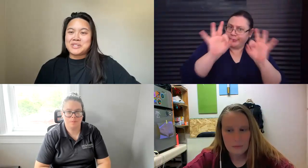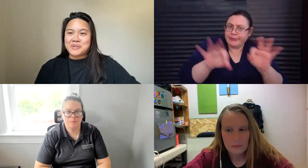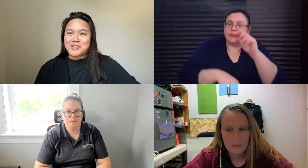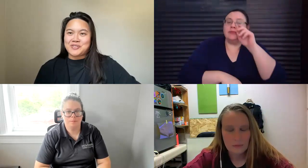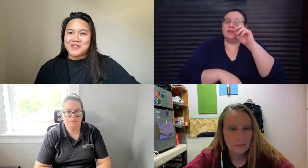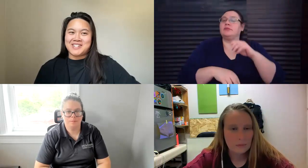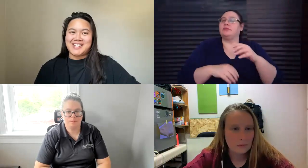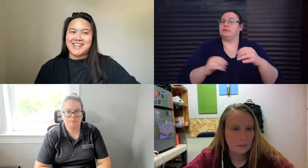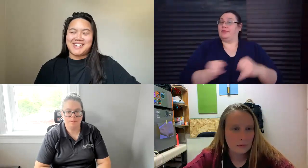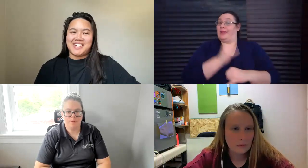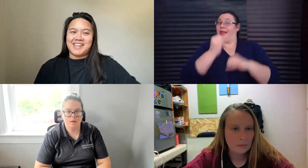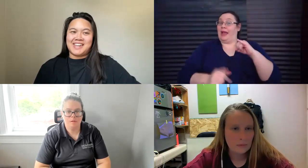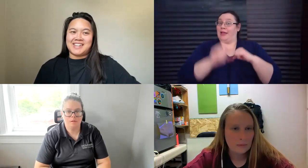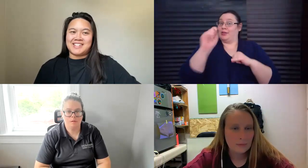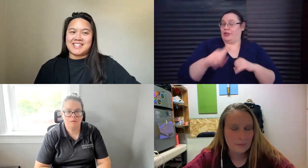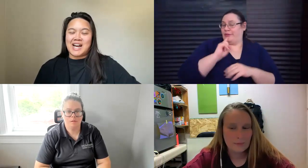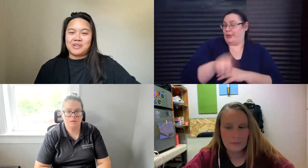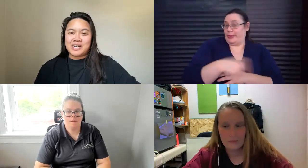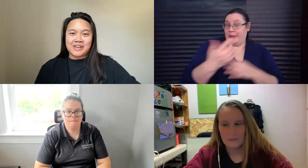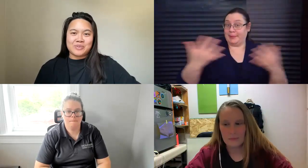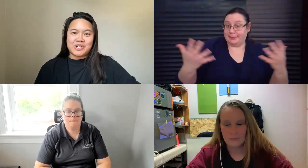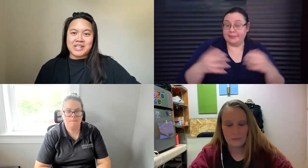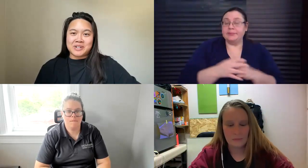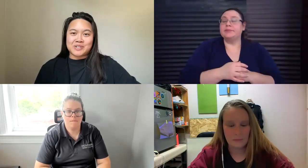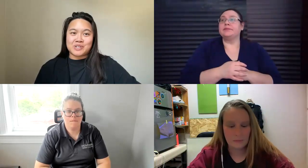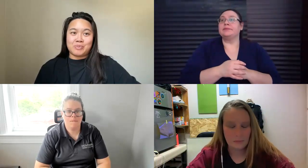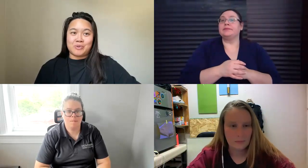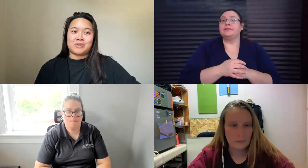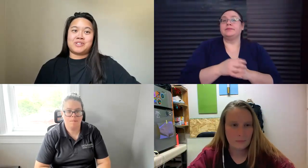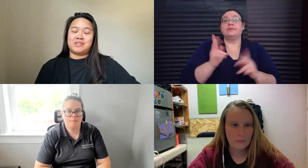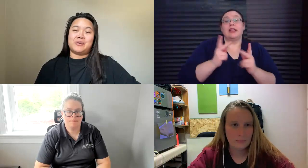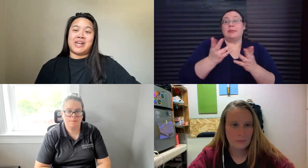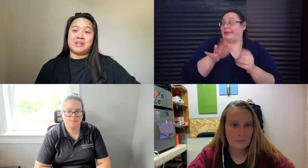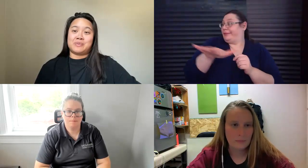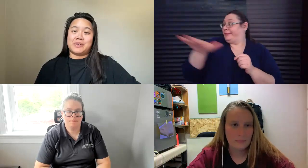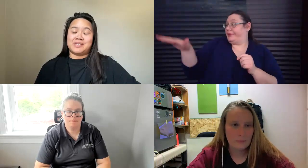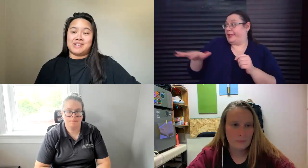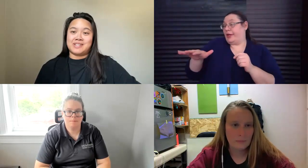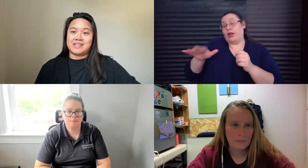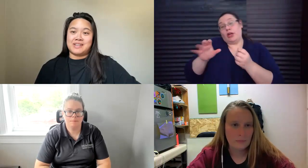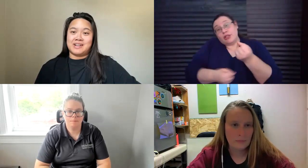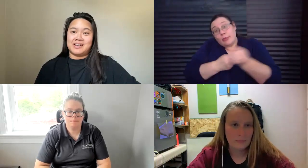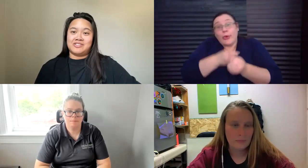And the last question for today is how can everyone here support you and your business.